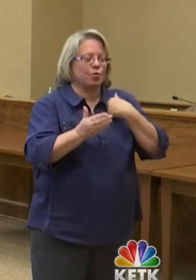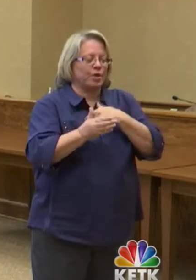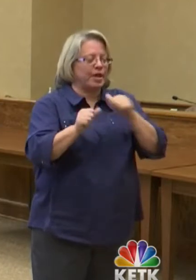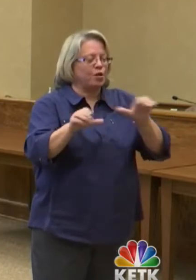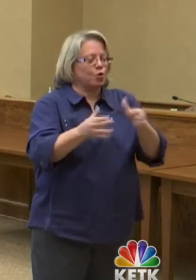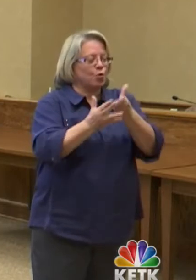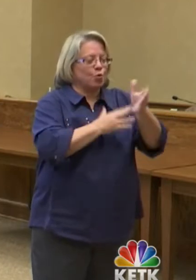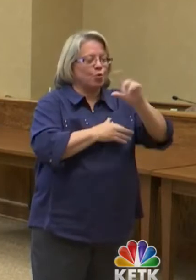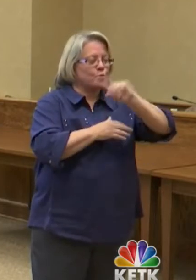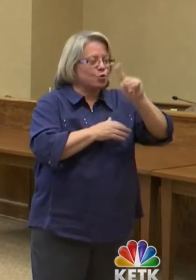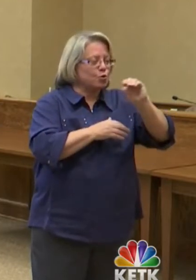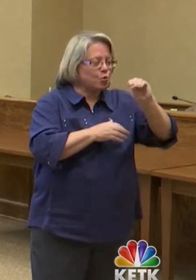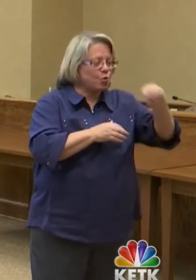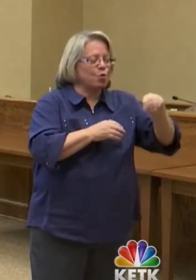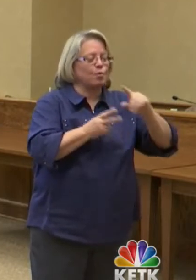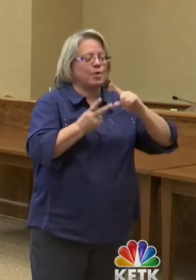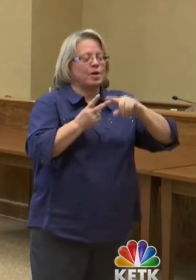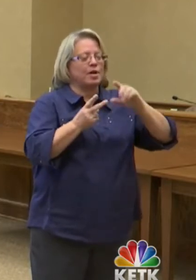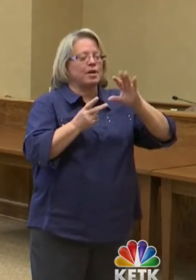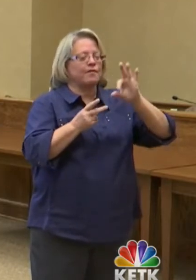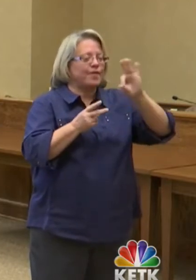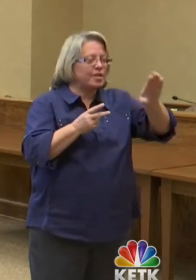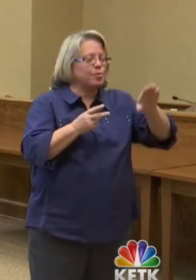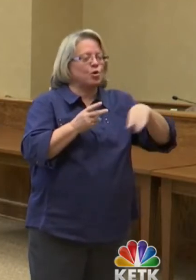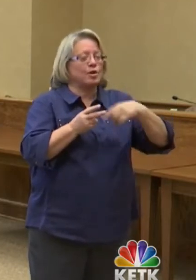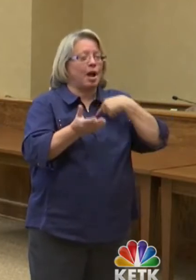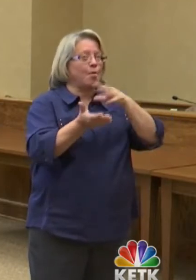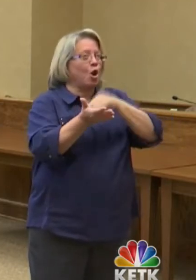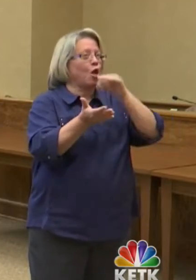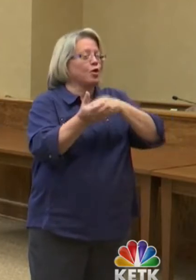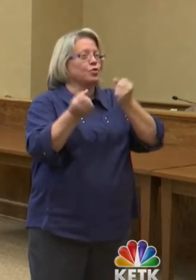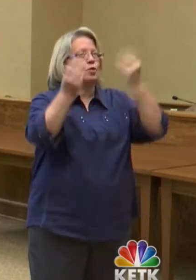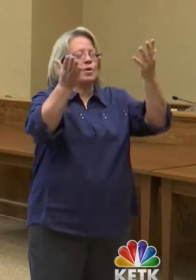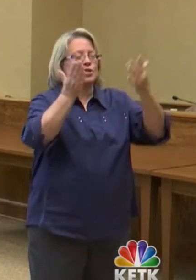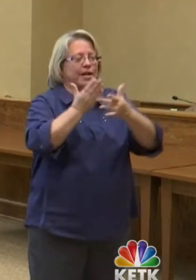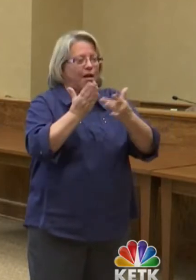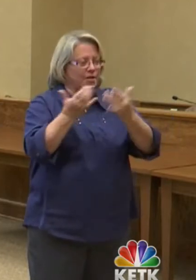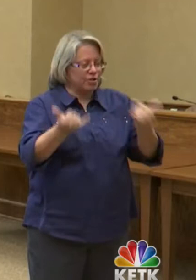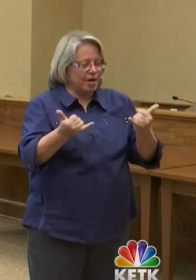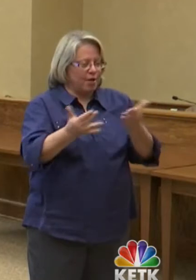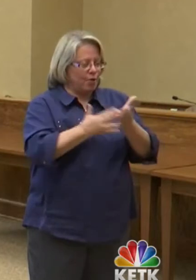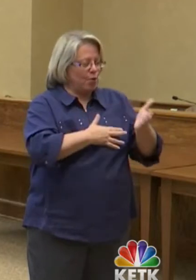ENCOURAGE US TO DO THAT SMALL GROUPS A GOOD WAY TO DO THAT. THANK GOD SO MUCH FOR TECHNOLOGY.